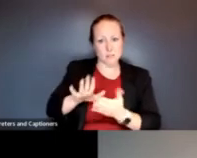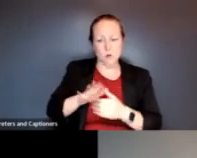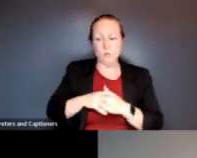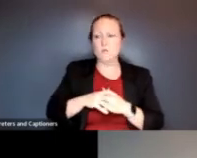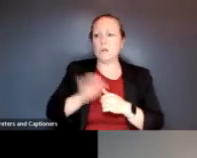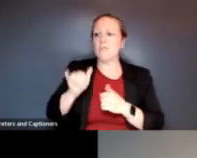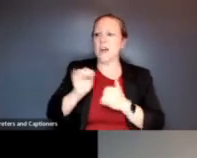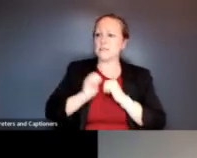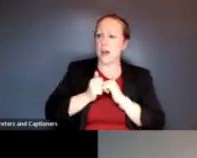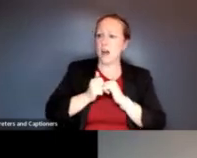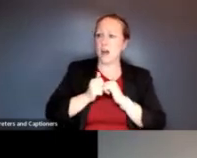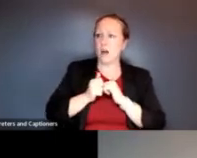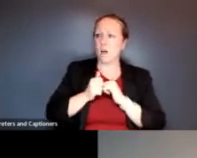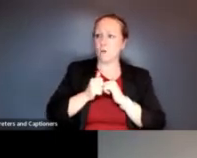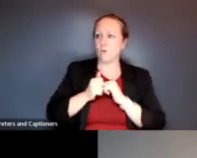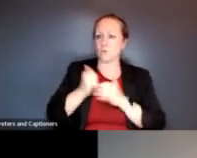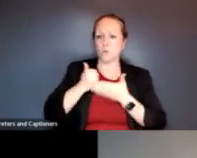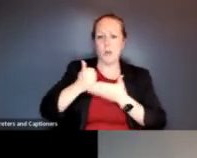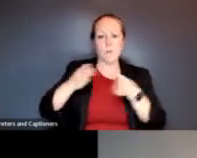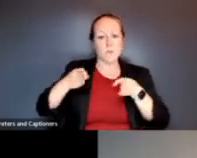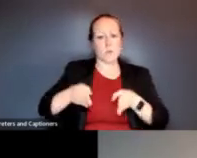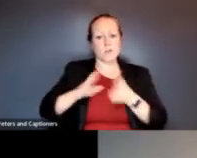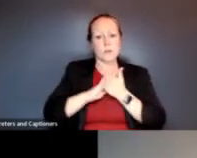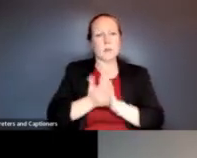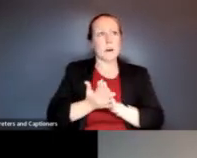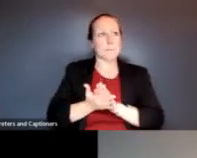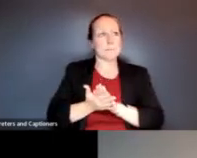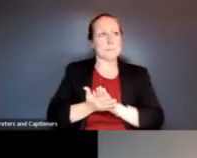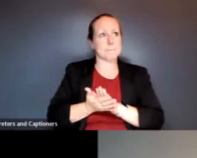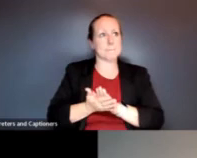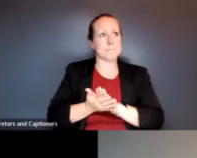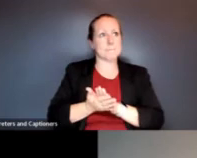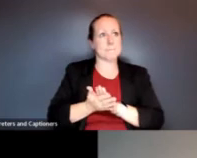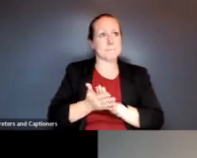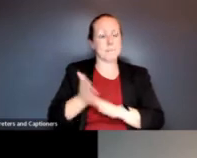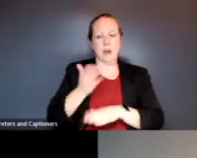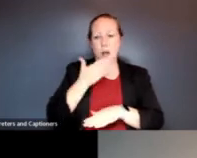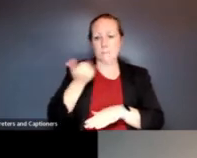person become a, a better observer have their own thinking